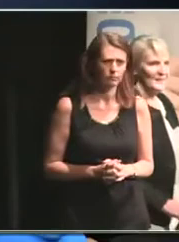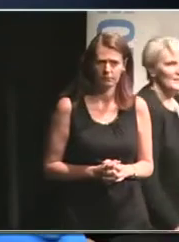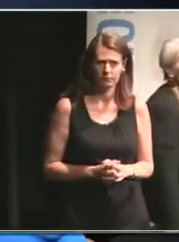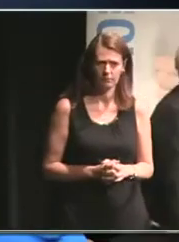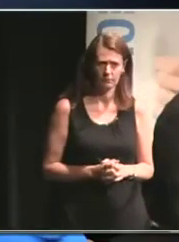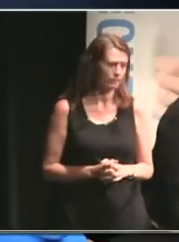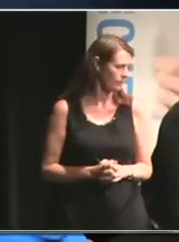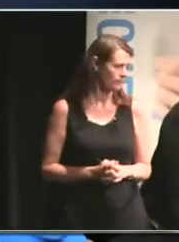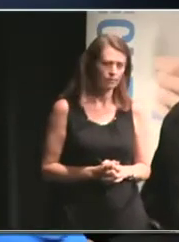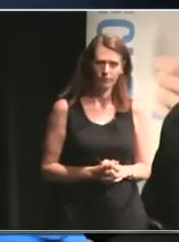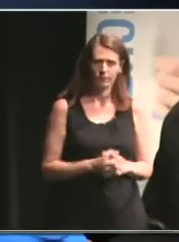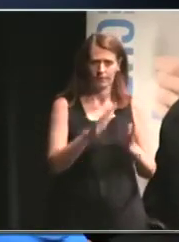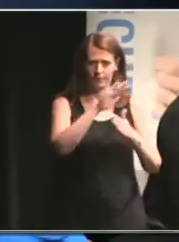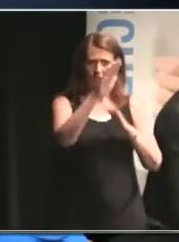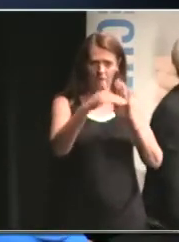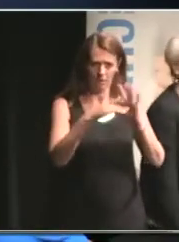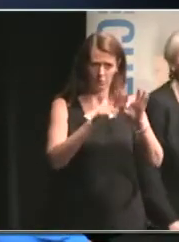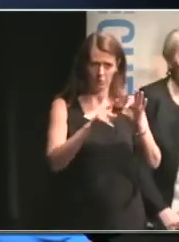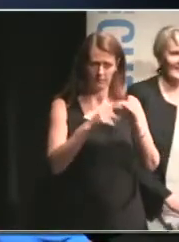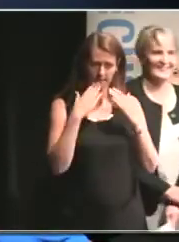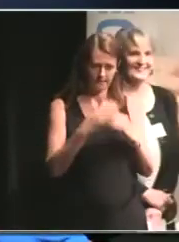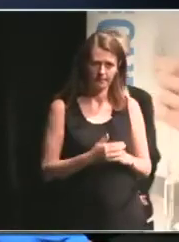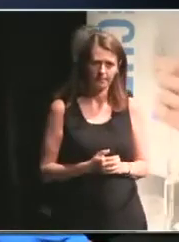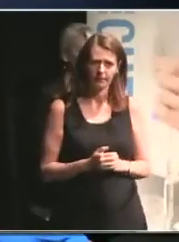It's probably our final question thanks AUDIENCE MEMBER: It's great to see the